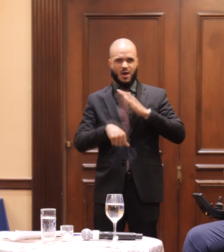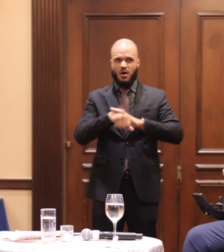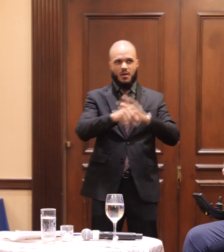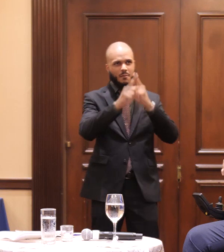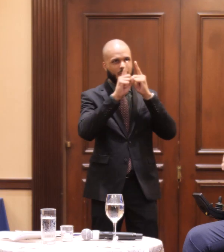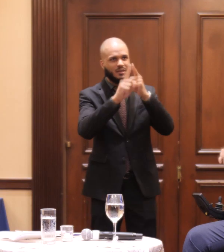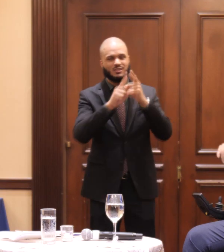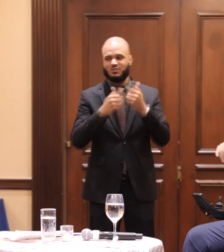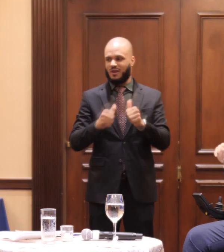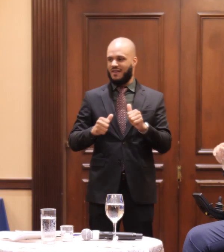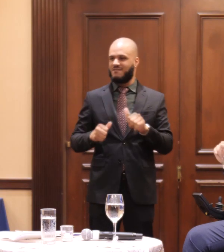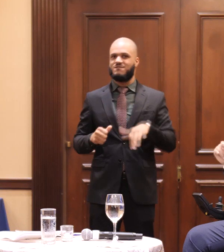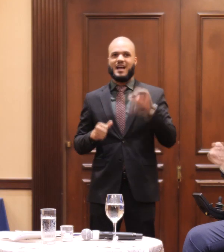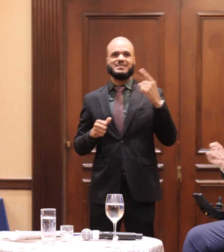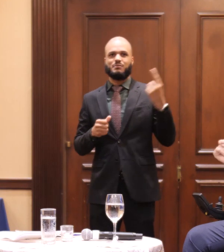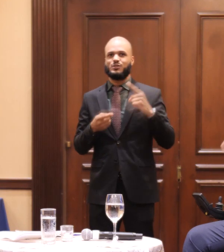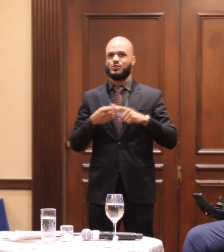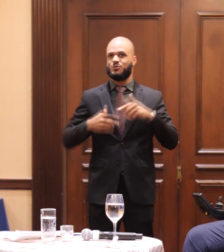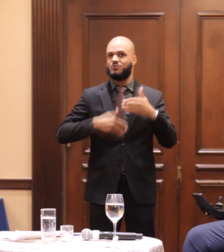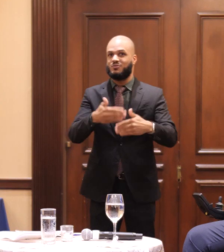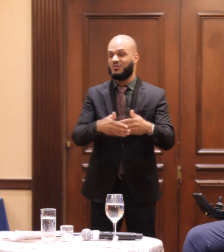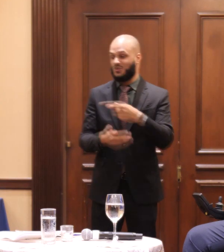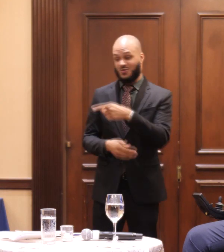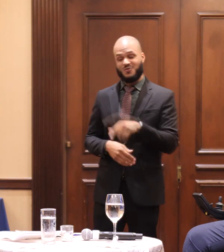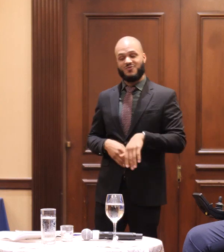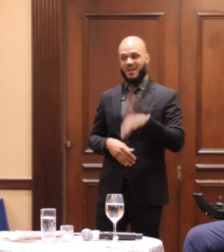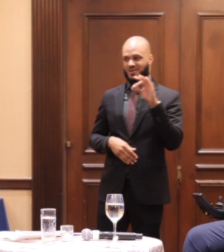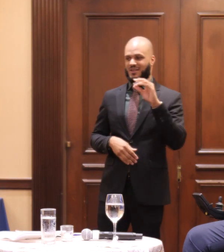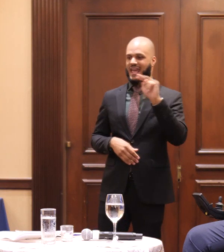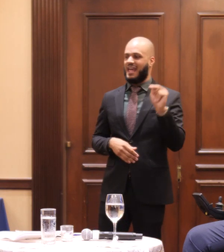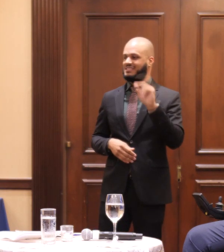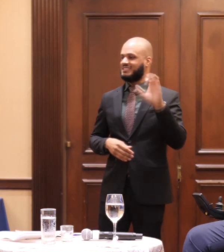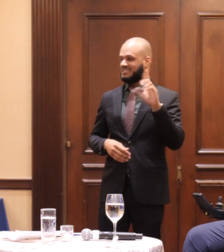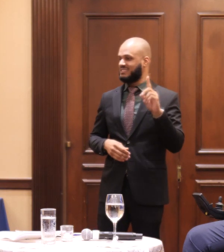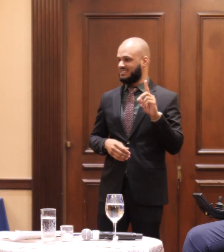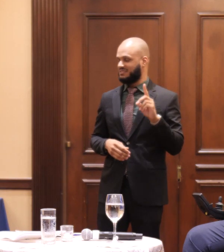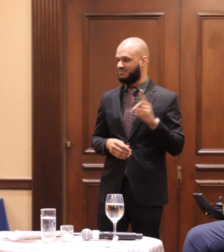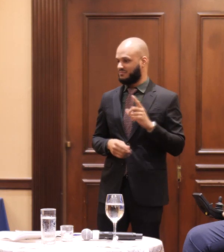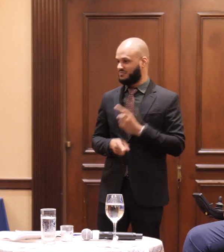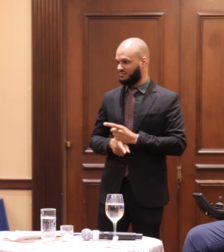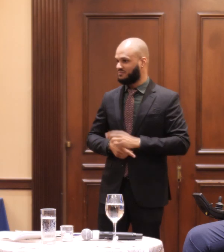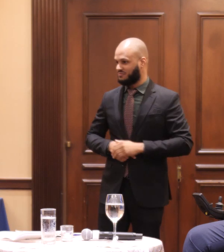right launching pad to go off and you found the National Council on Disability.